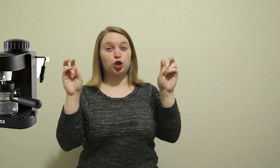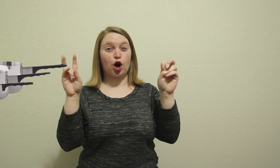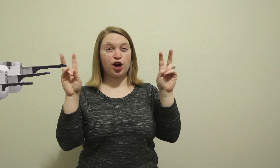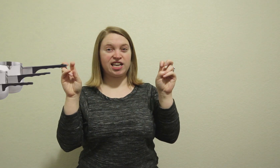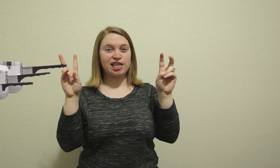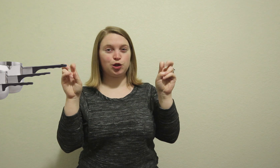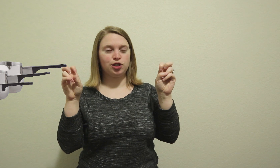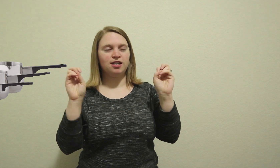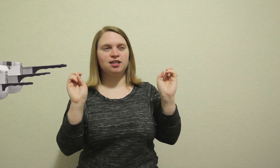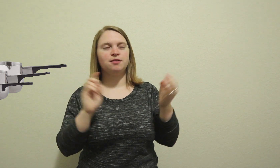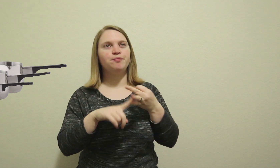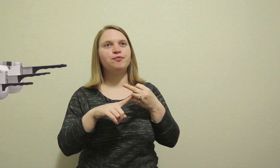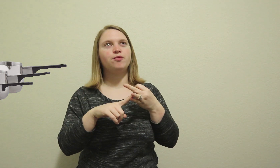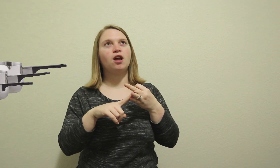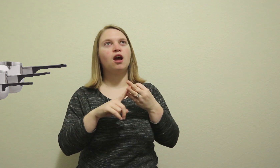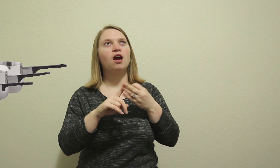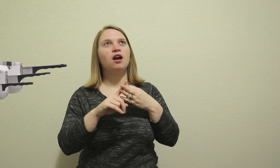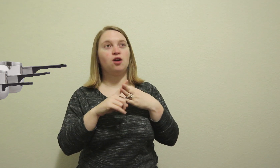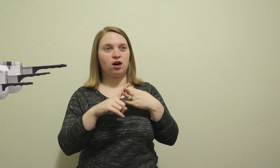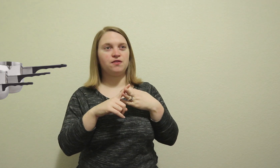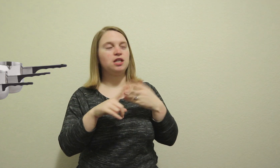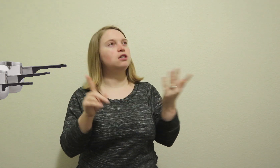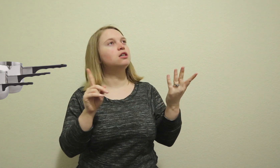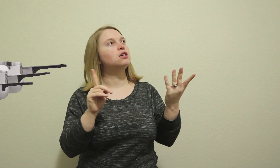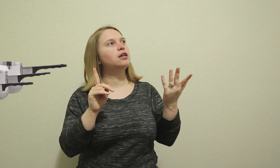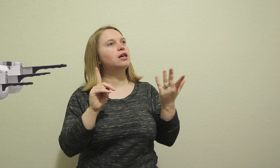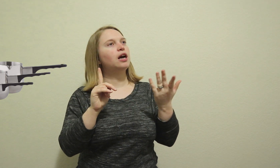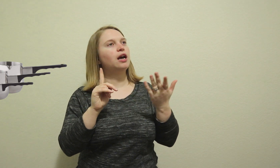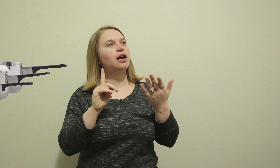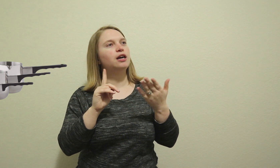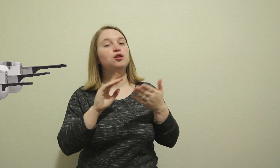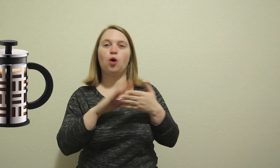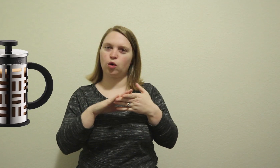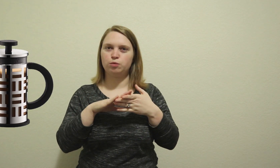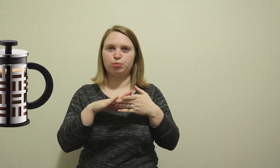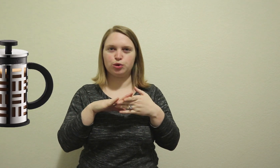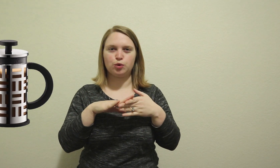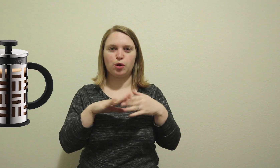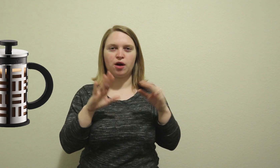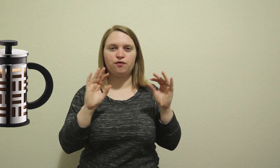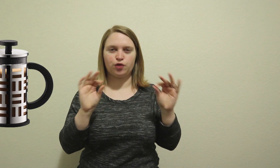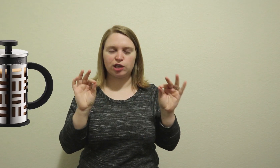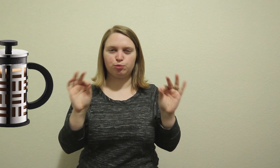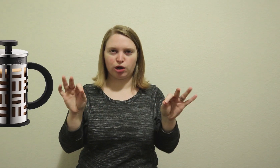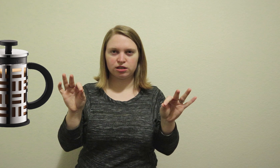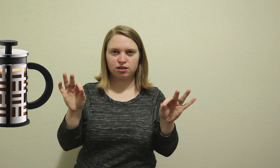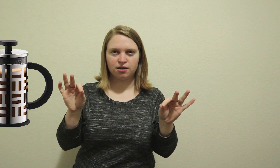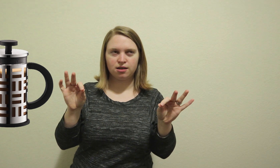Turkish coffee and cold brew French press